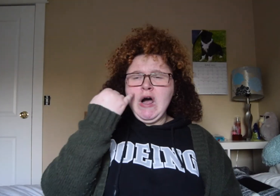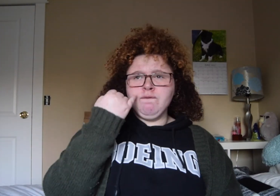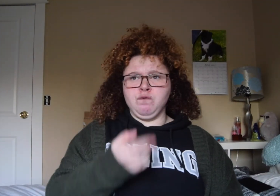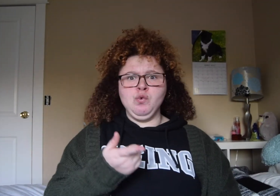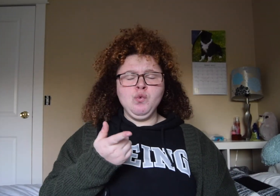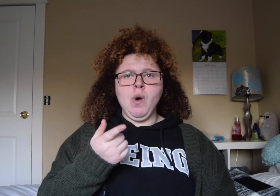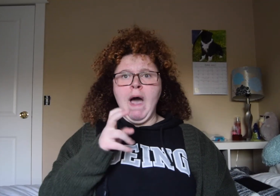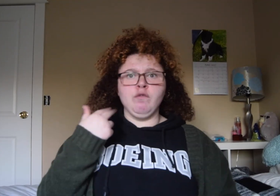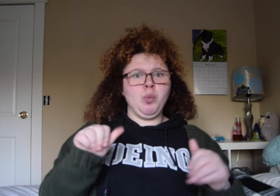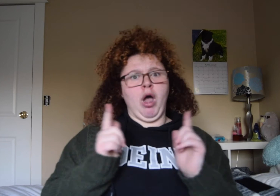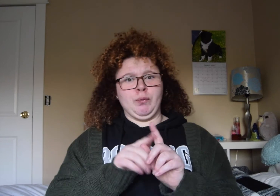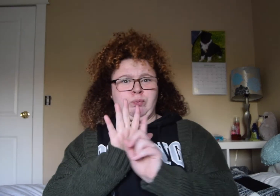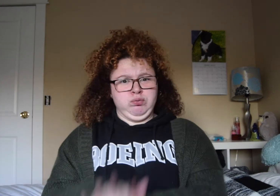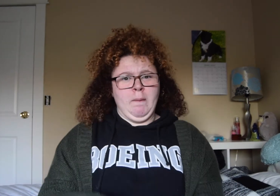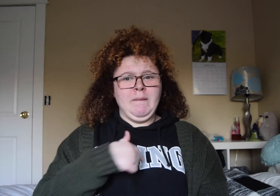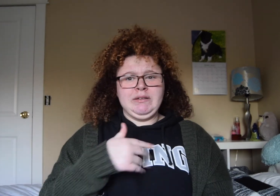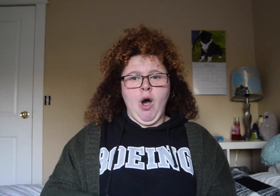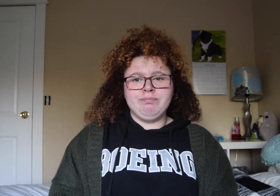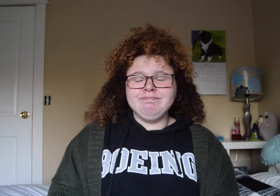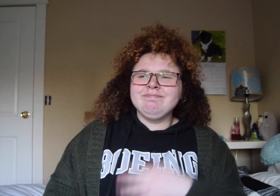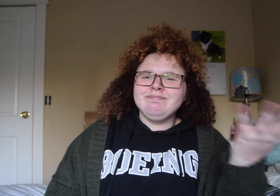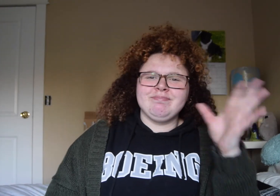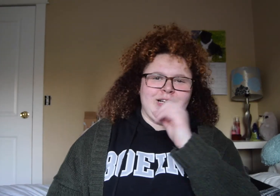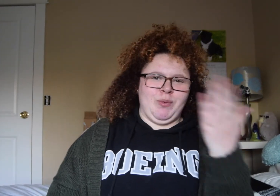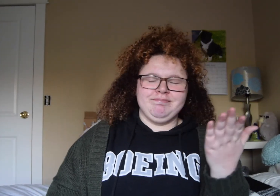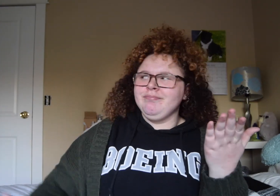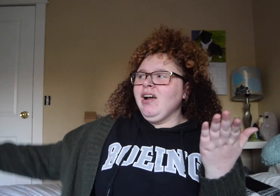If you ever try to oppress me down, guess what?